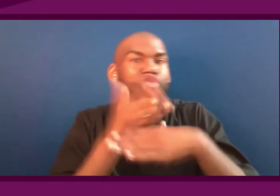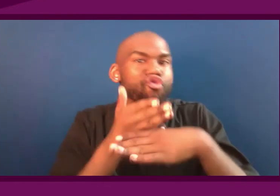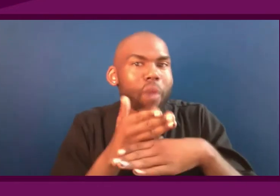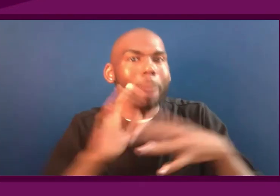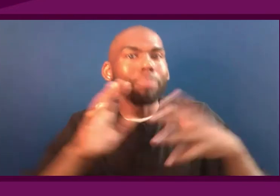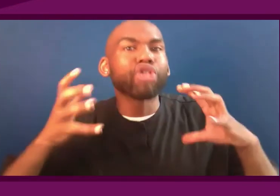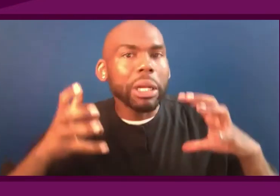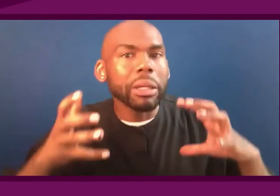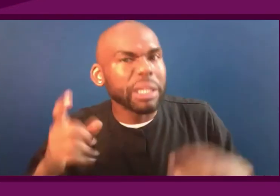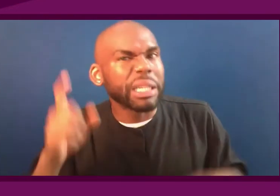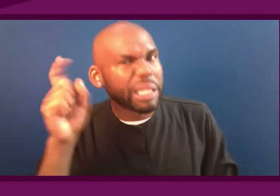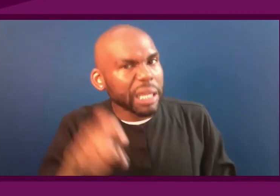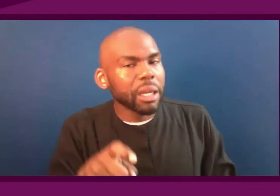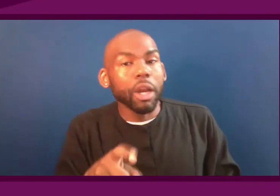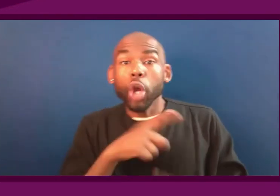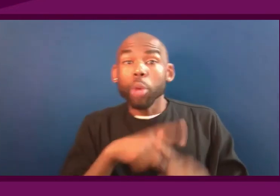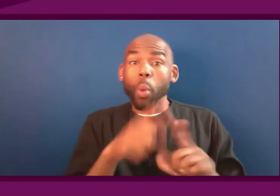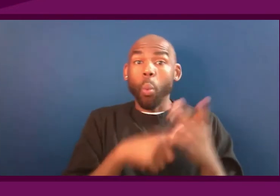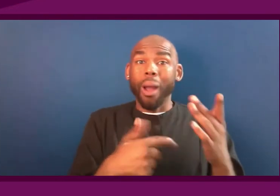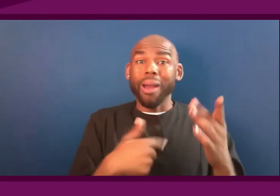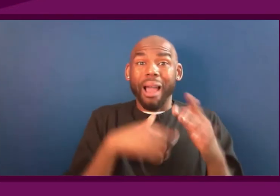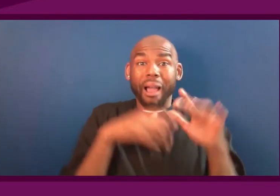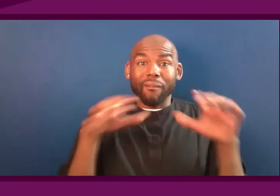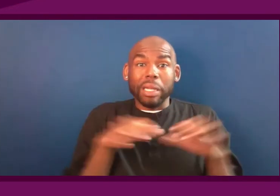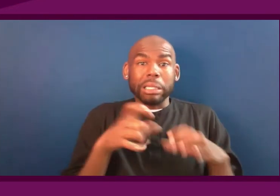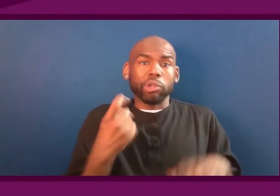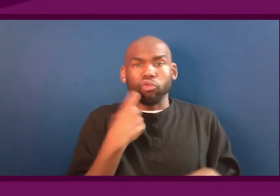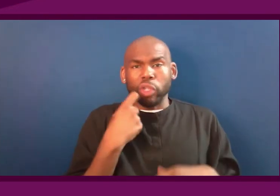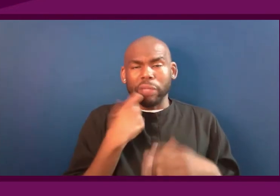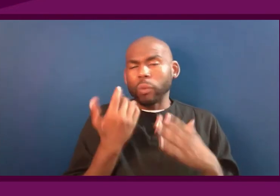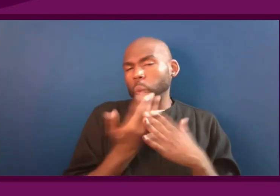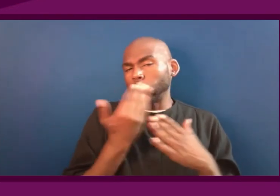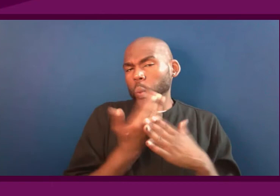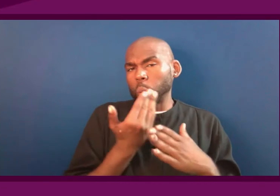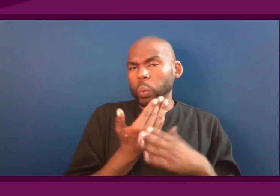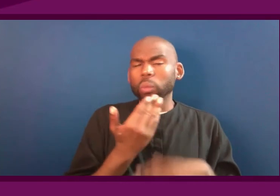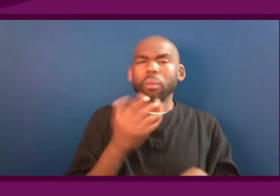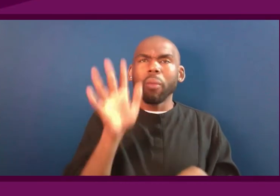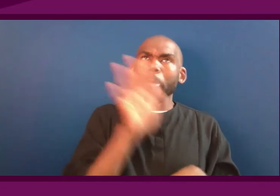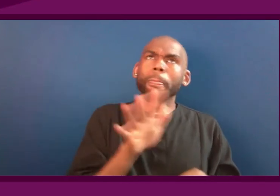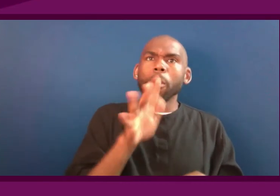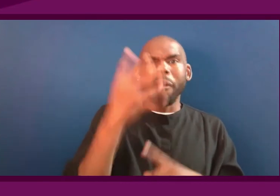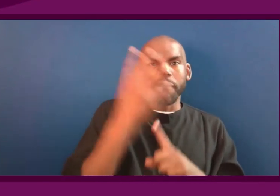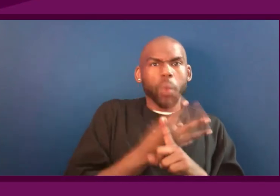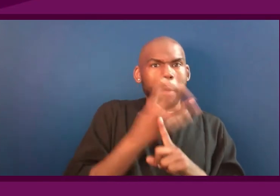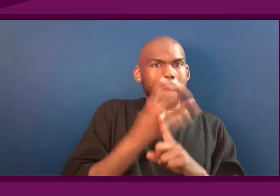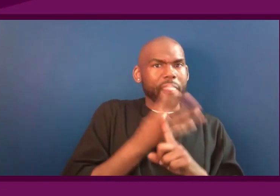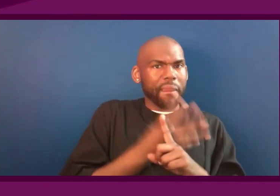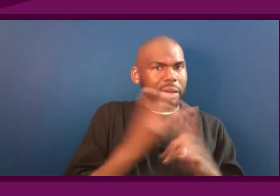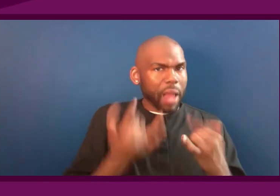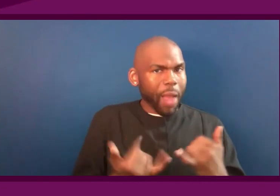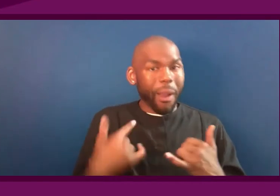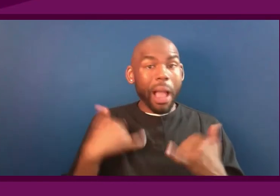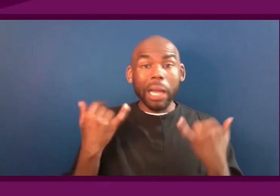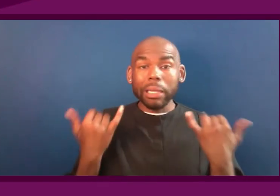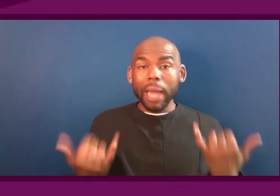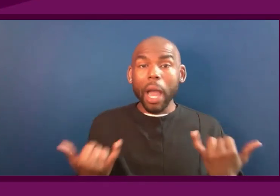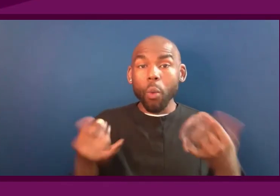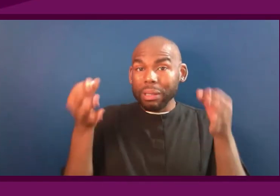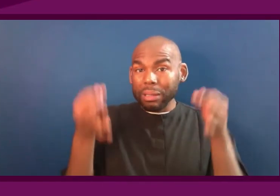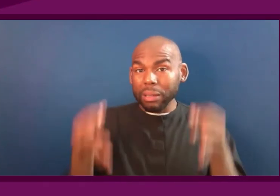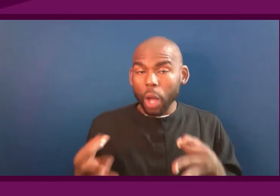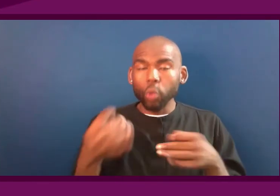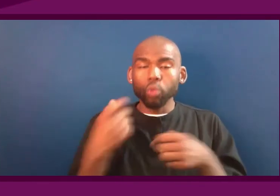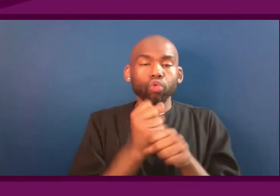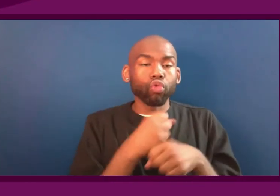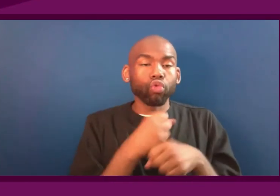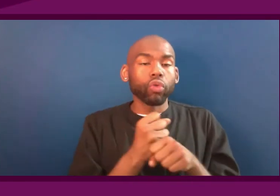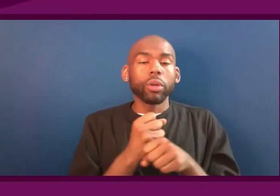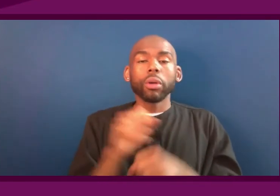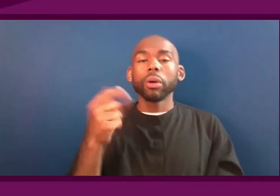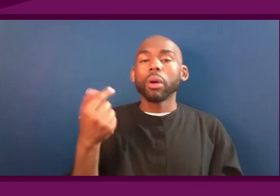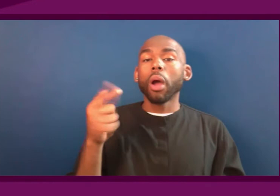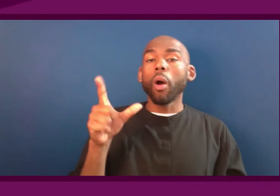WID of course, has joined this effort being a global advisor. But I... And I'm saying, I, and